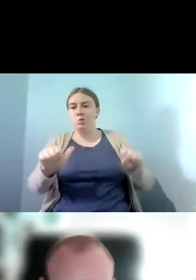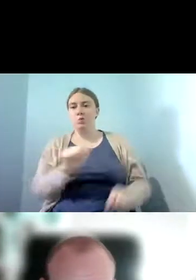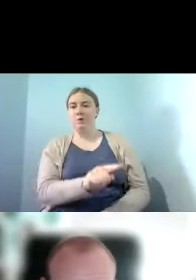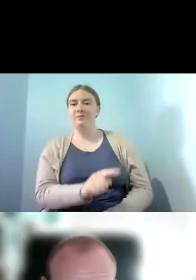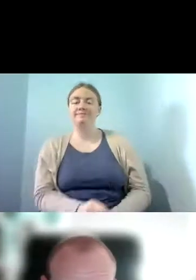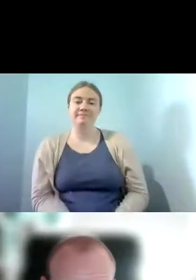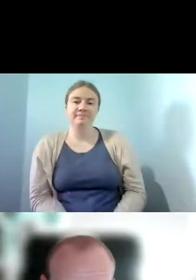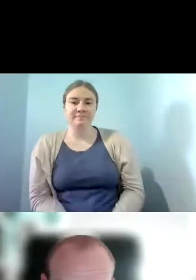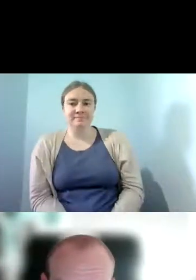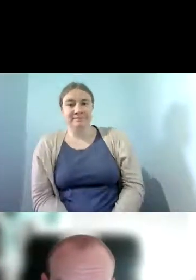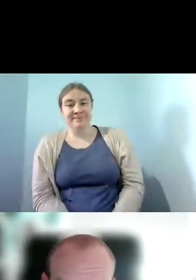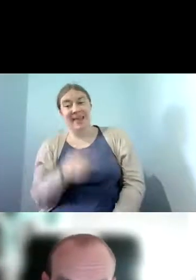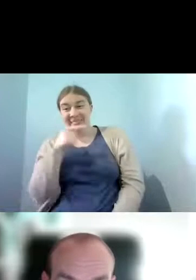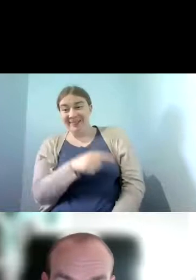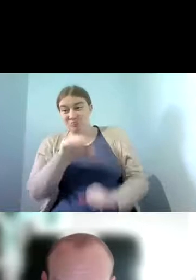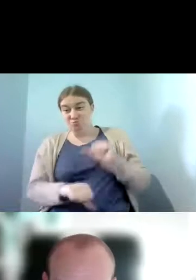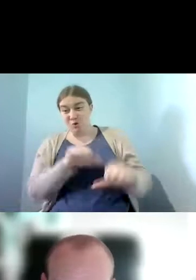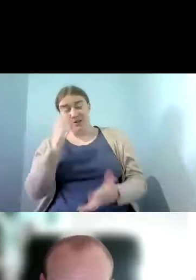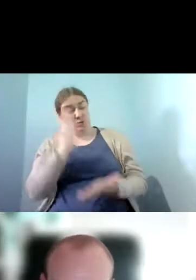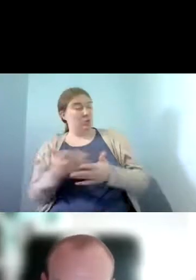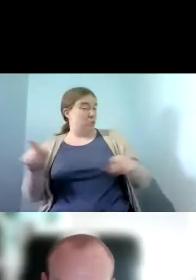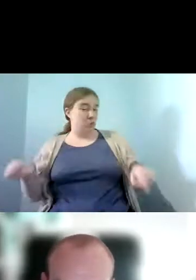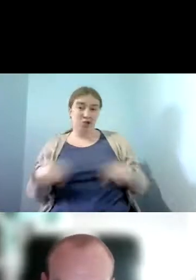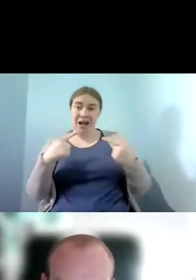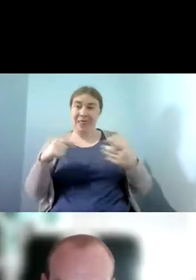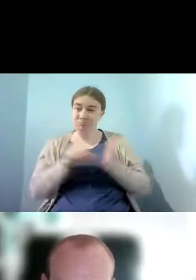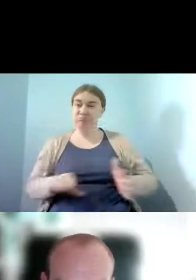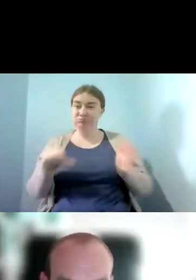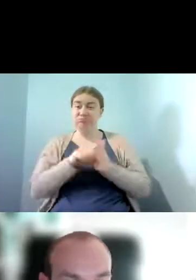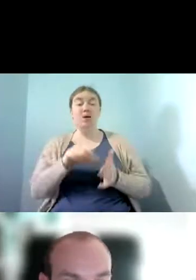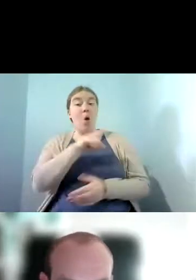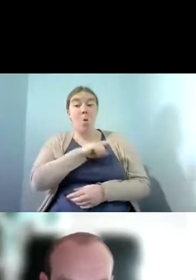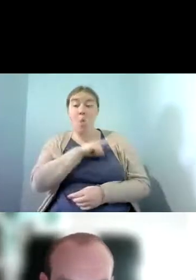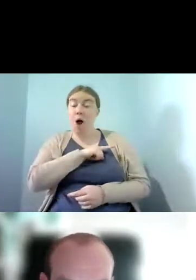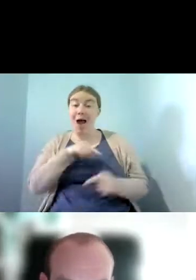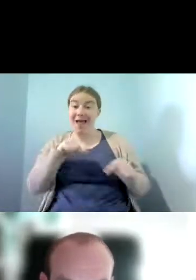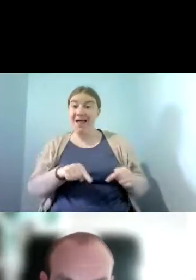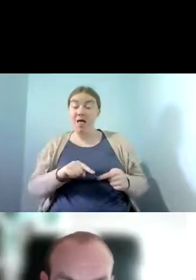we had difficulty installing these piles due to the high bedrock level and harder than